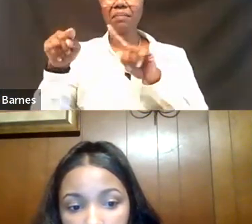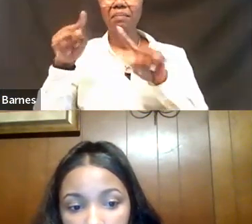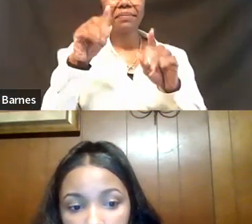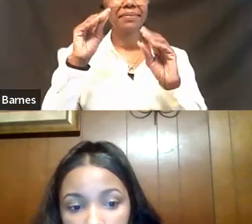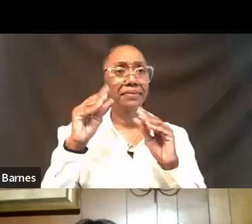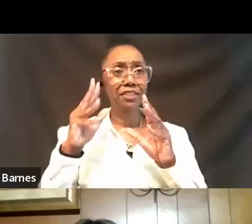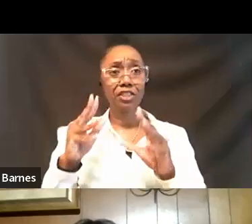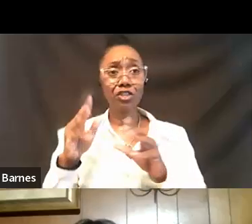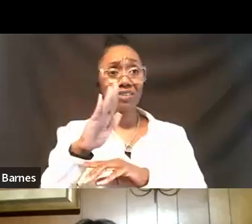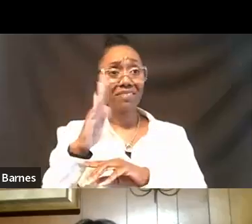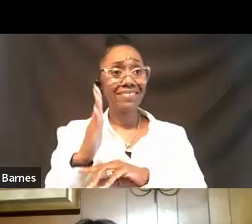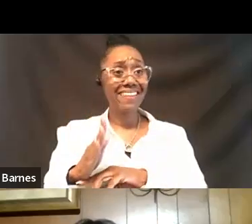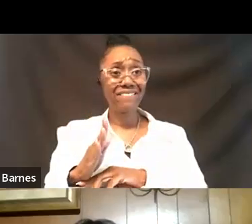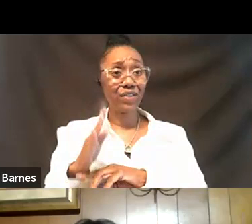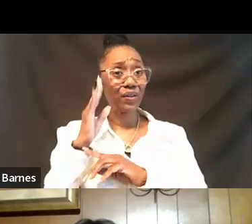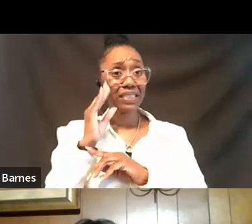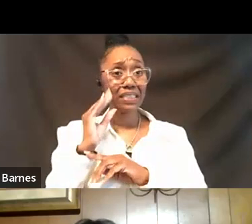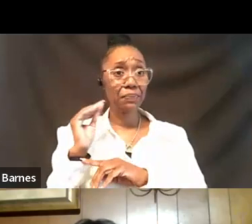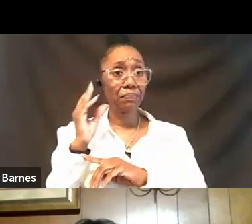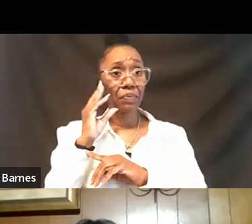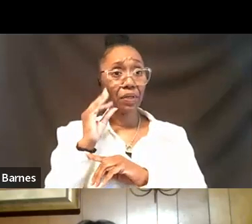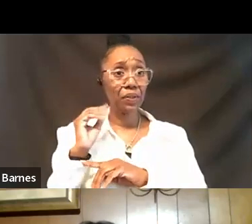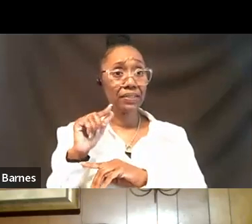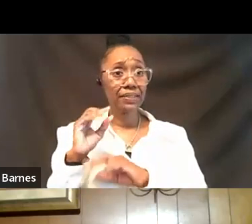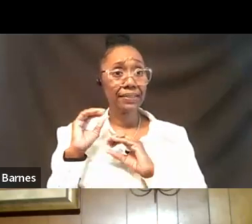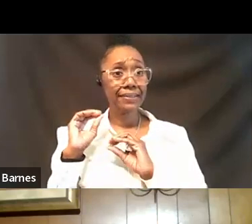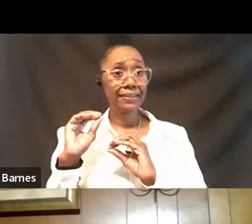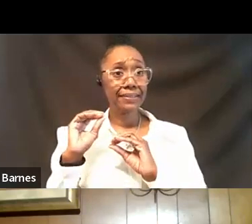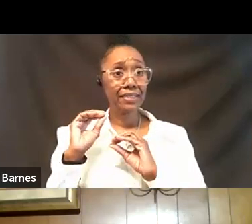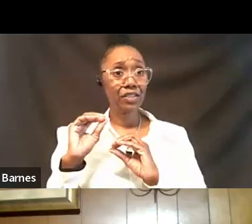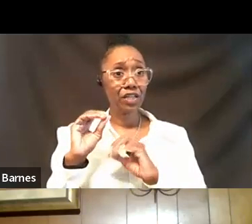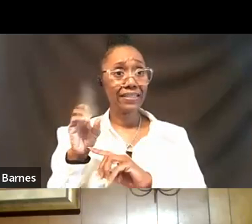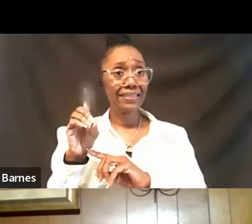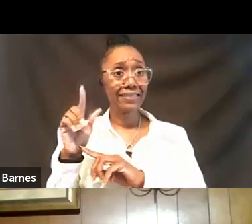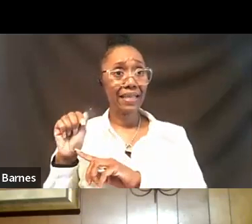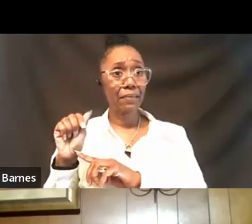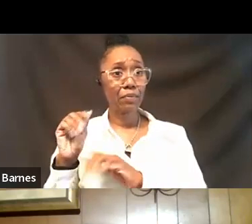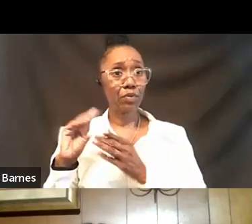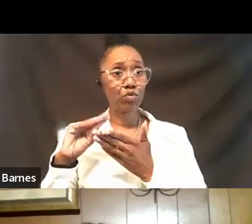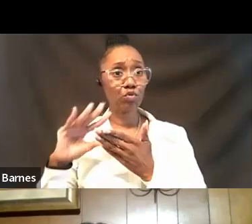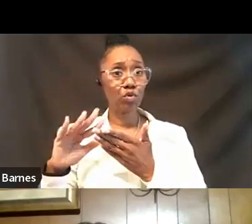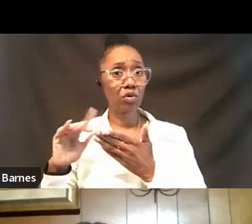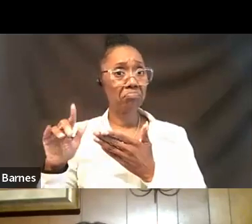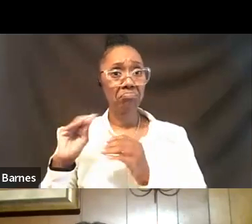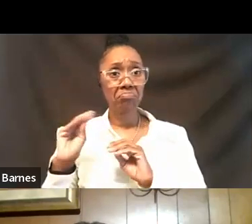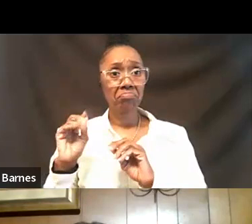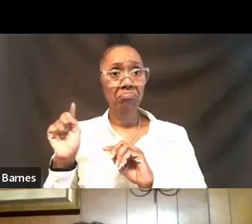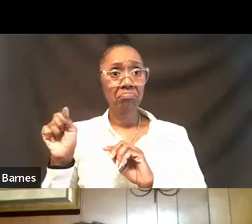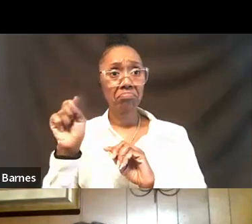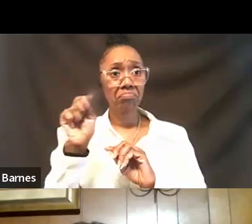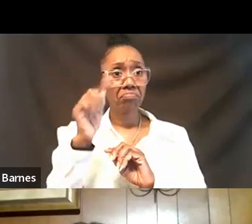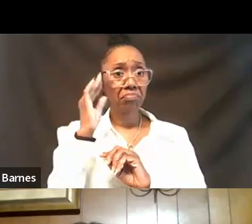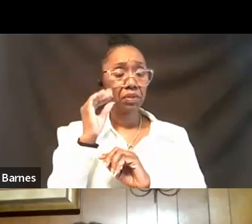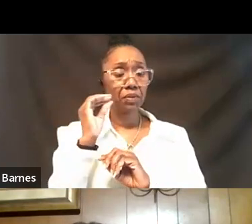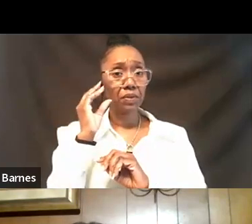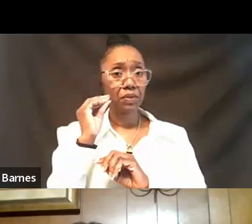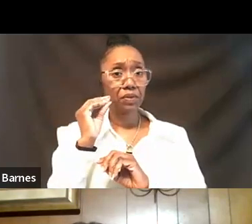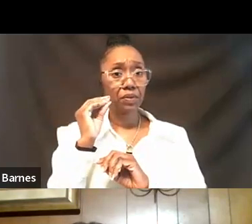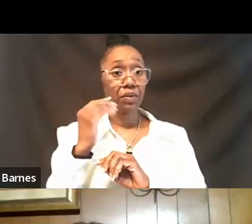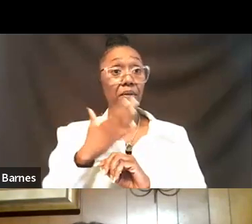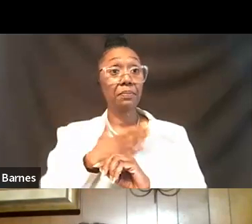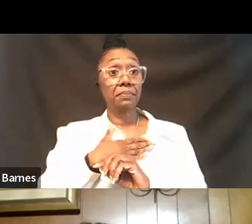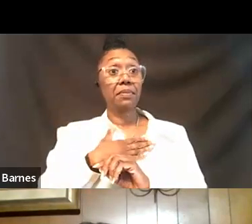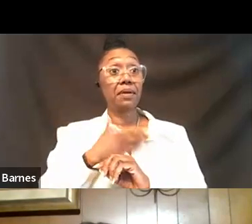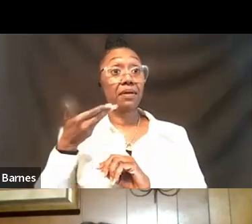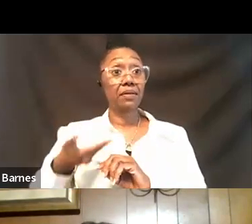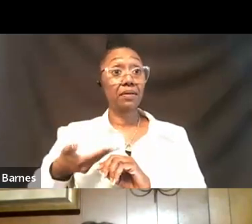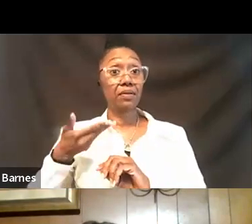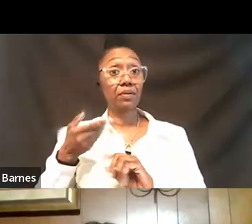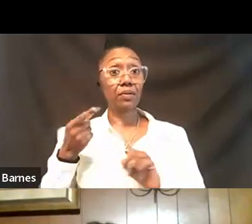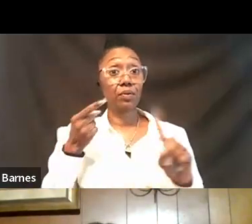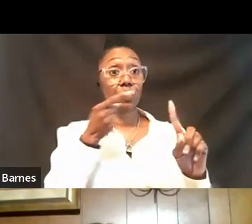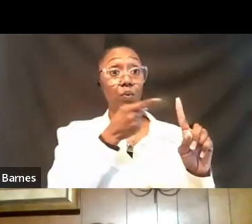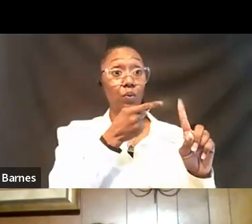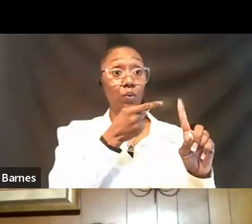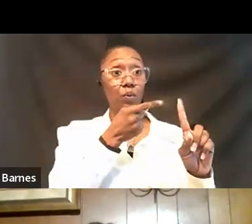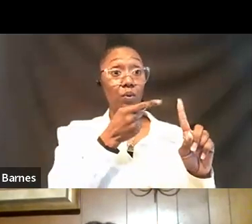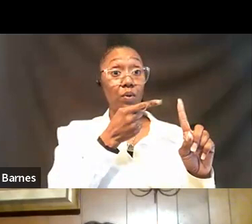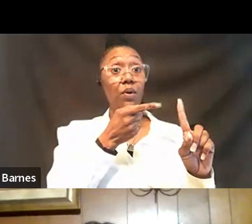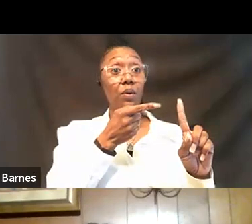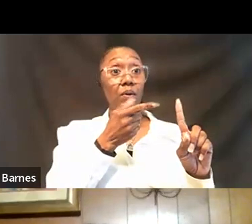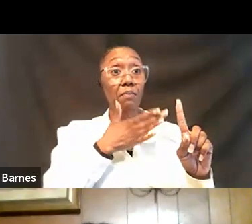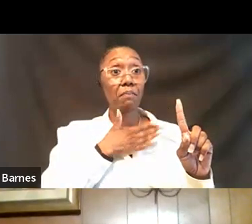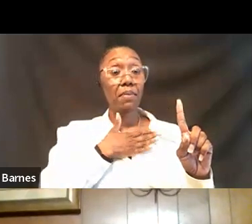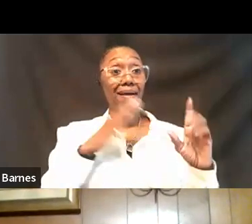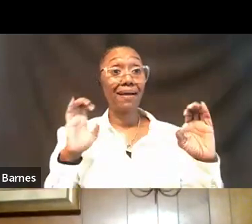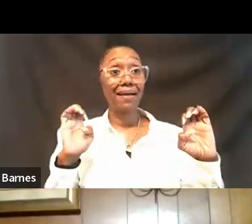Ever experienced. Hey, you know, teaching a disabled student before and My Go in. My education.